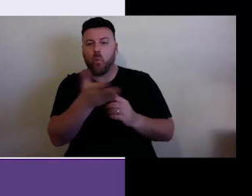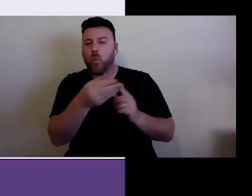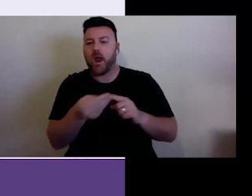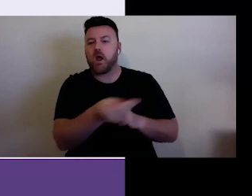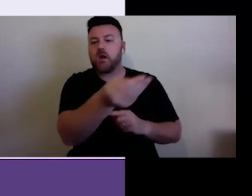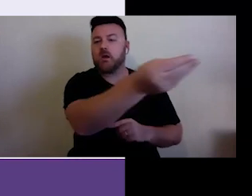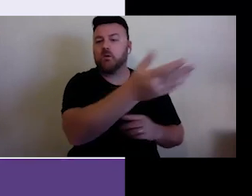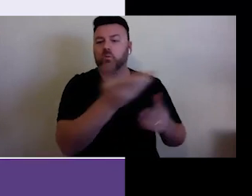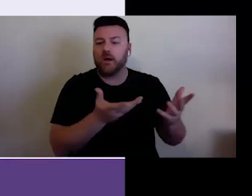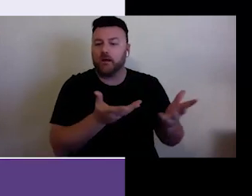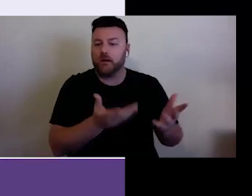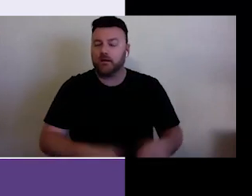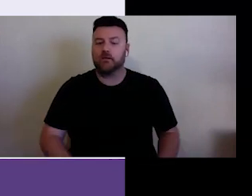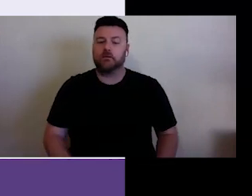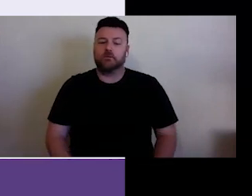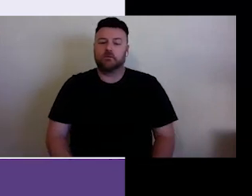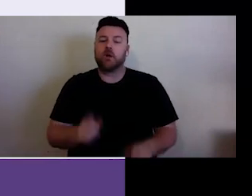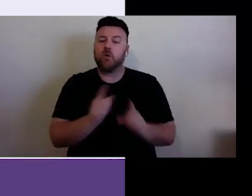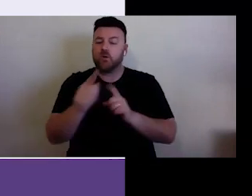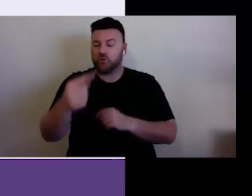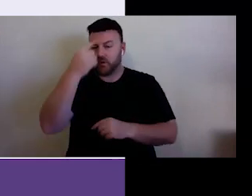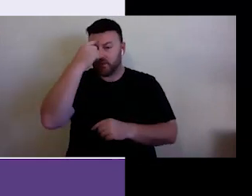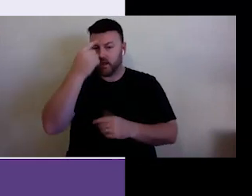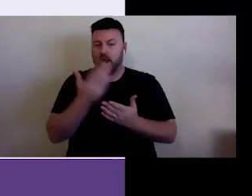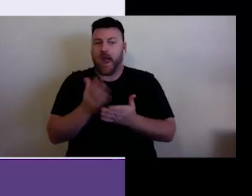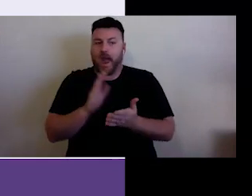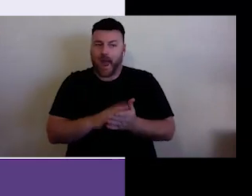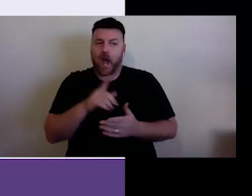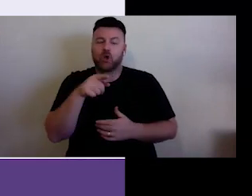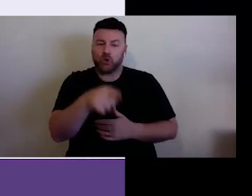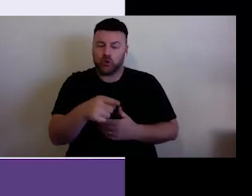also, consider how do you keep the links, how do you keep those people